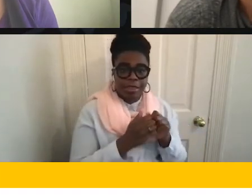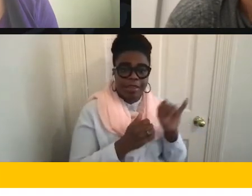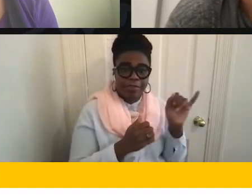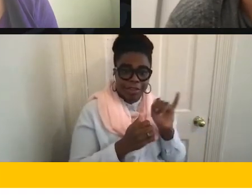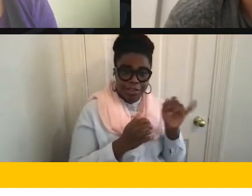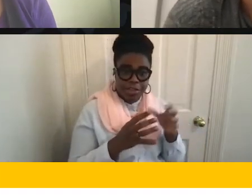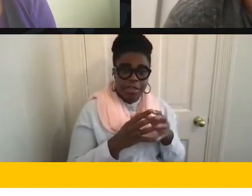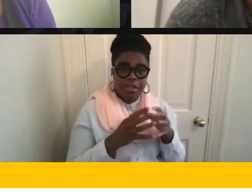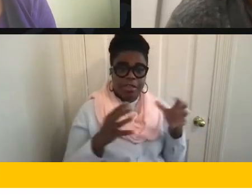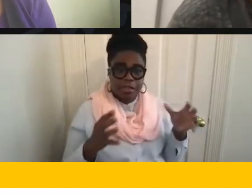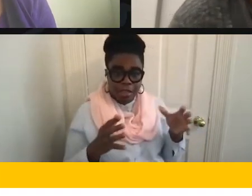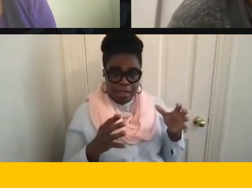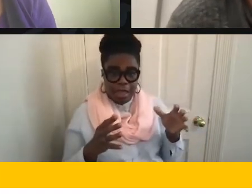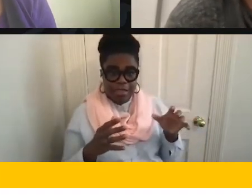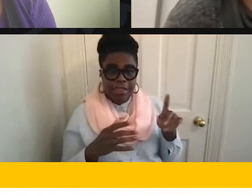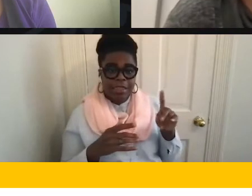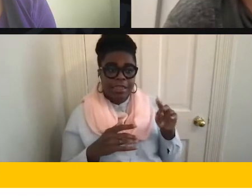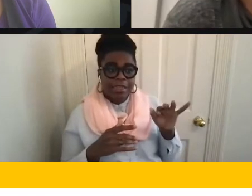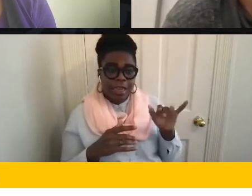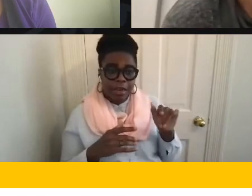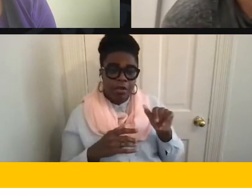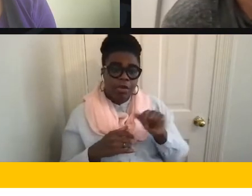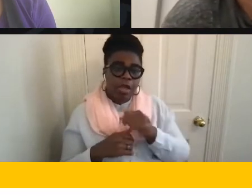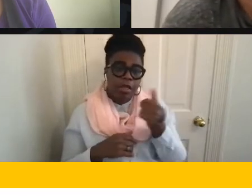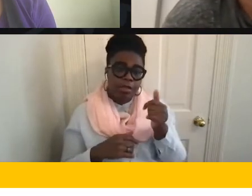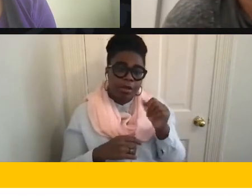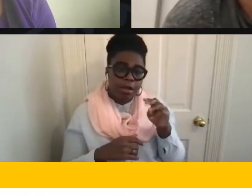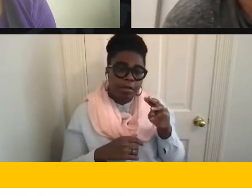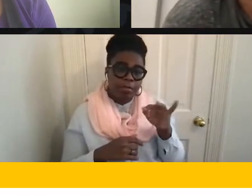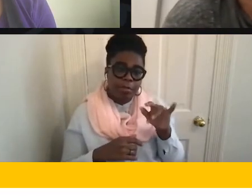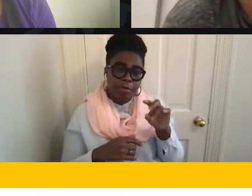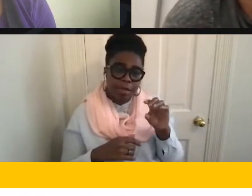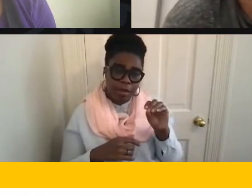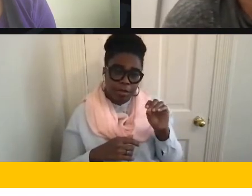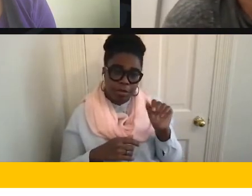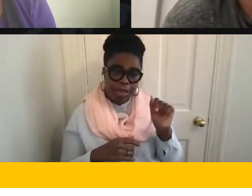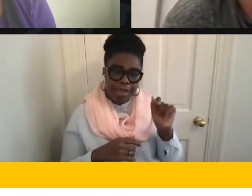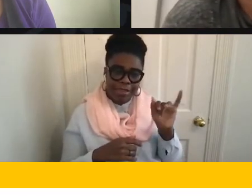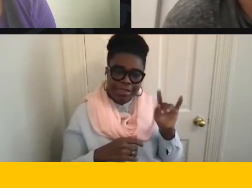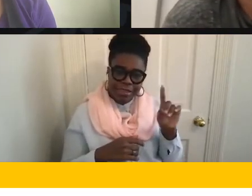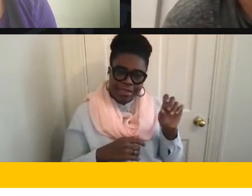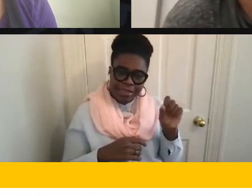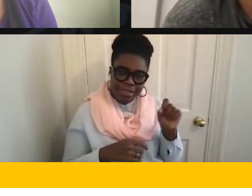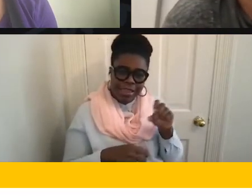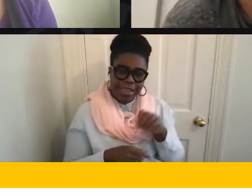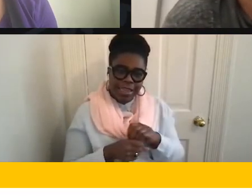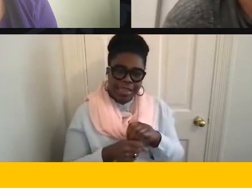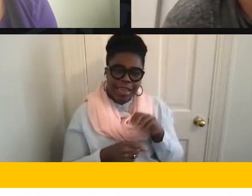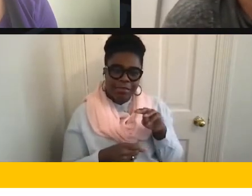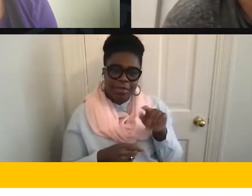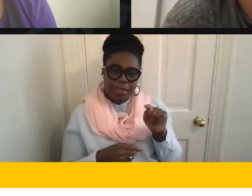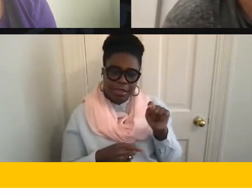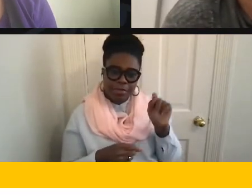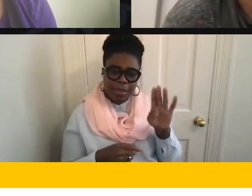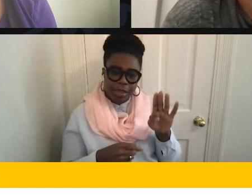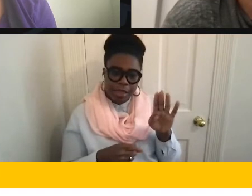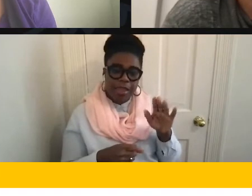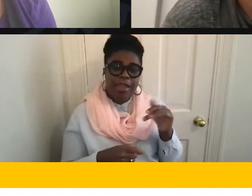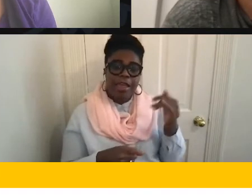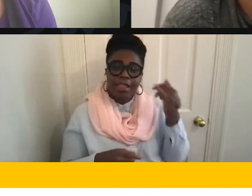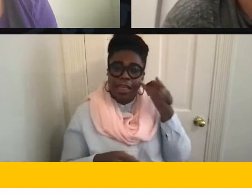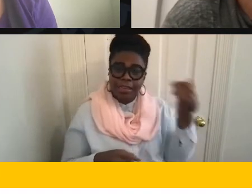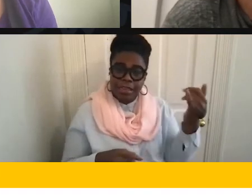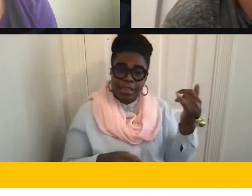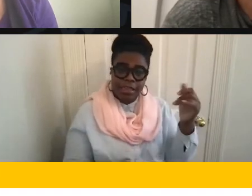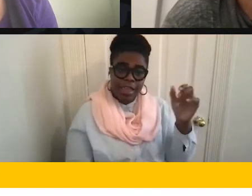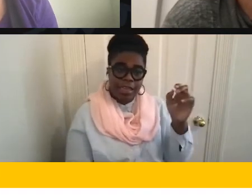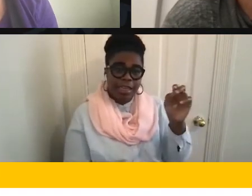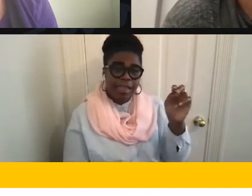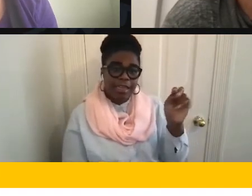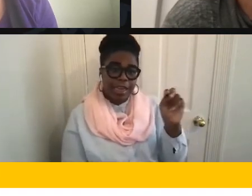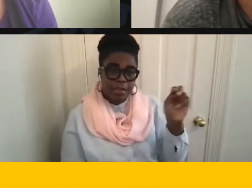of data on other amino acids and their role in MTB. So like, there's an idea that nitrogen stealing from the host would